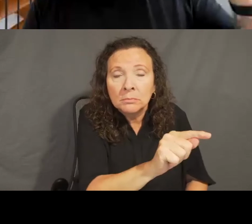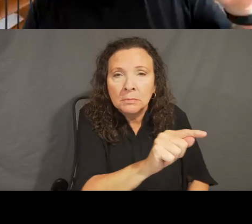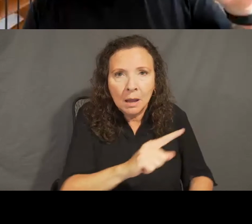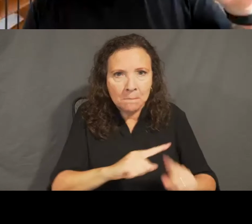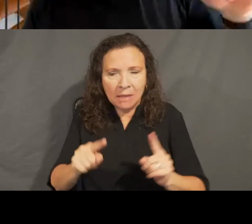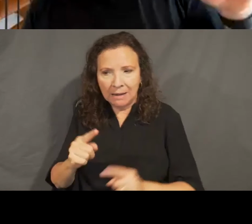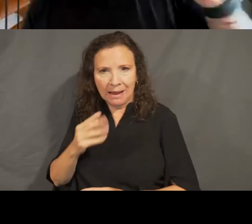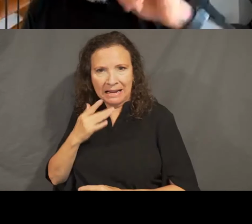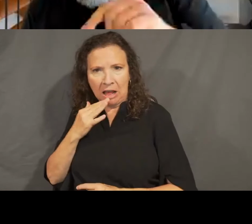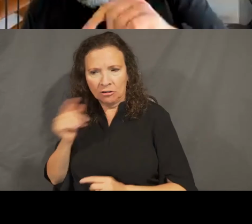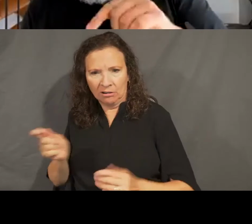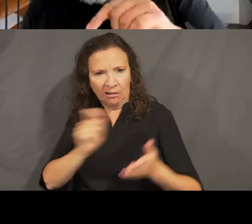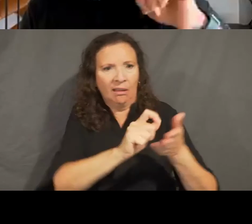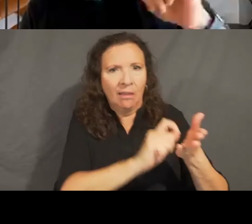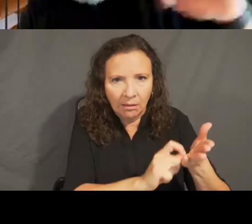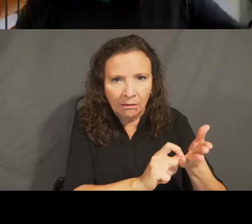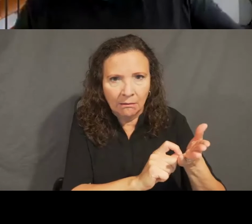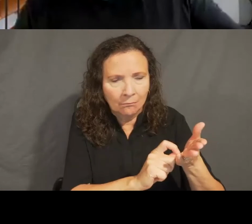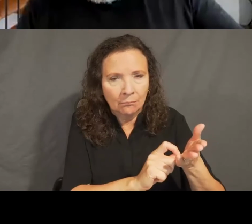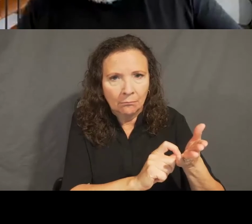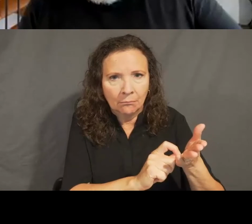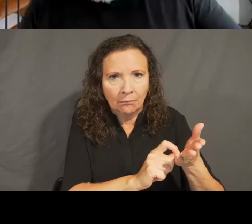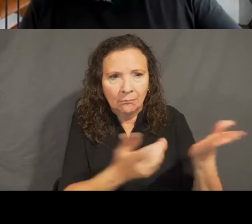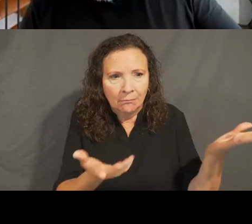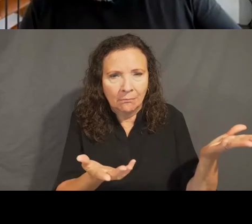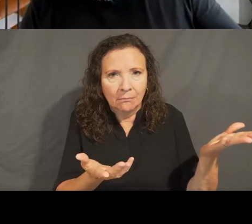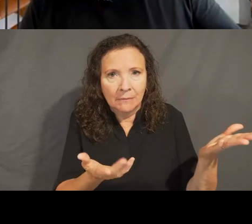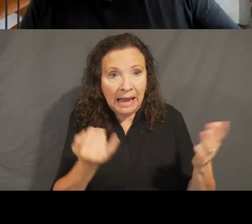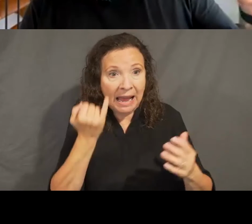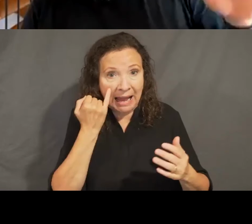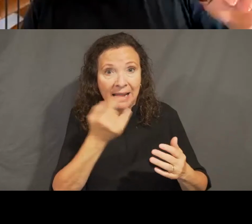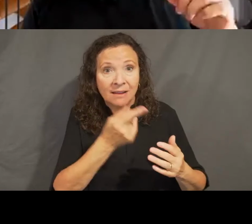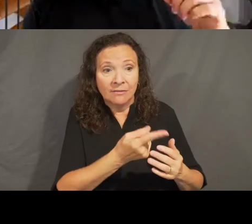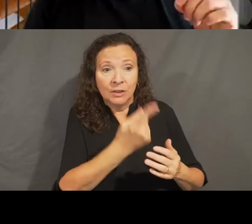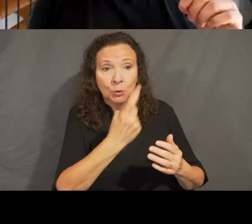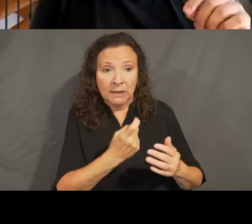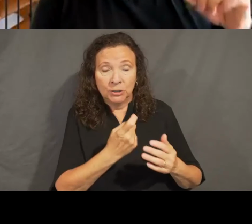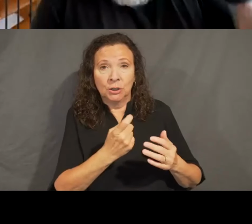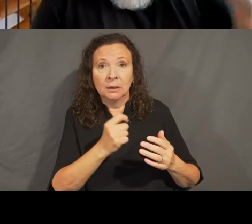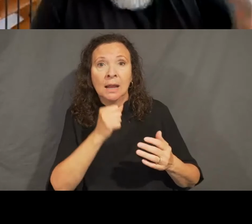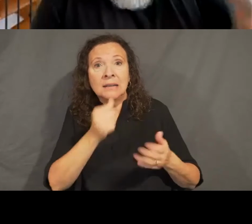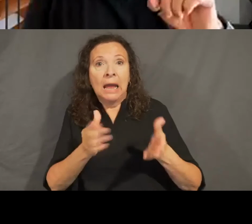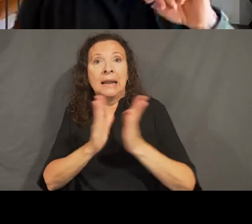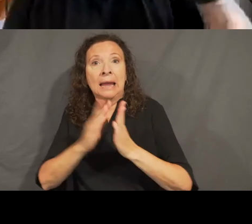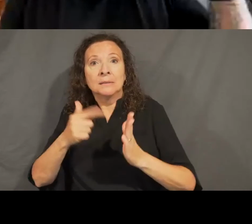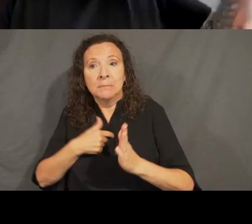If the question had been better, I would have had 10 out of 10.